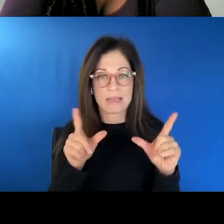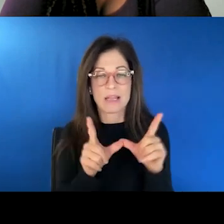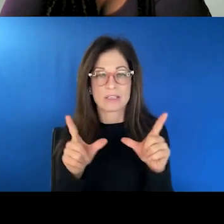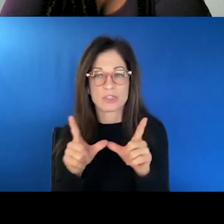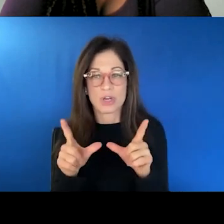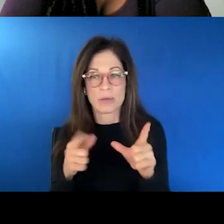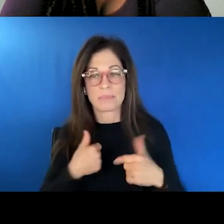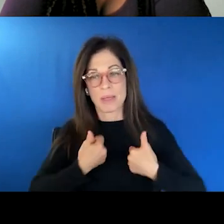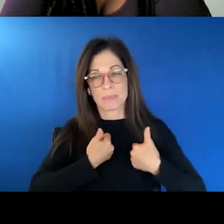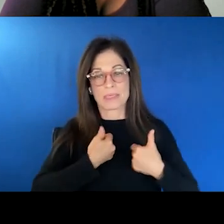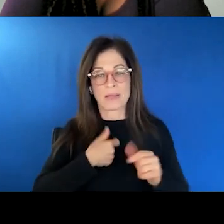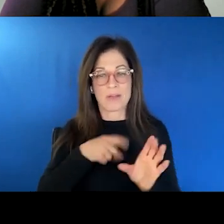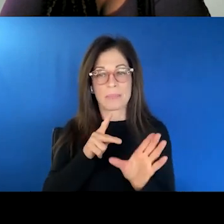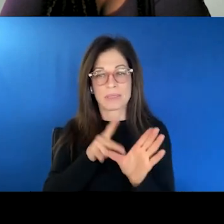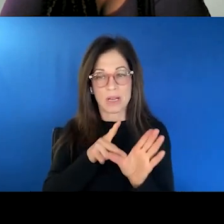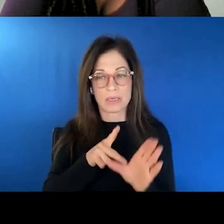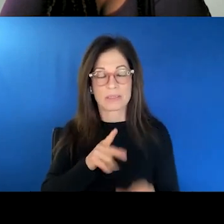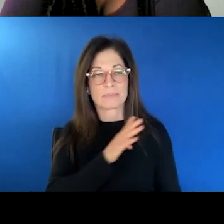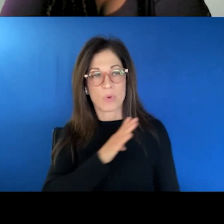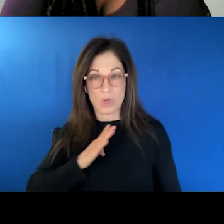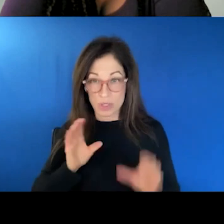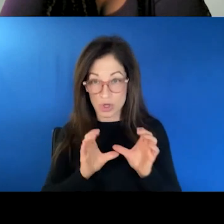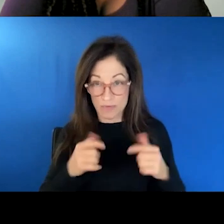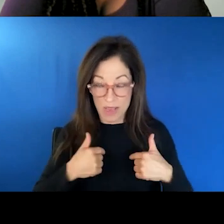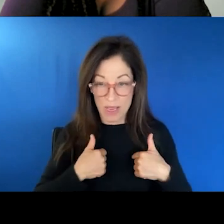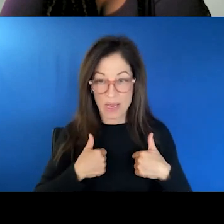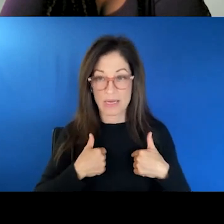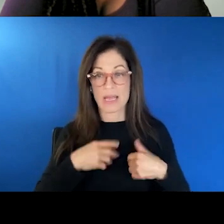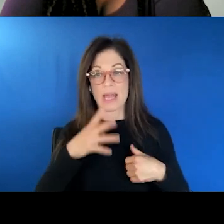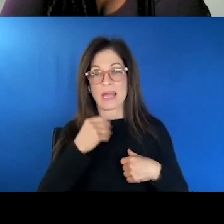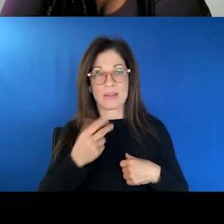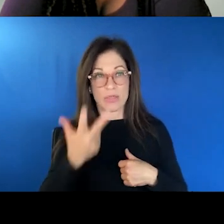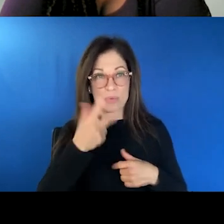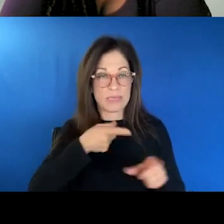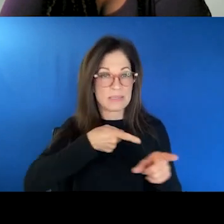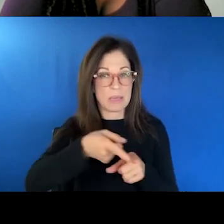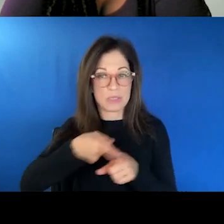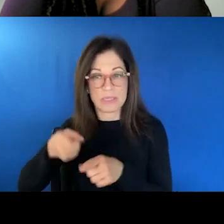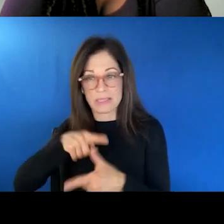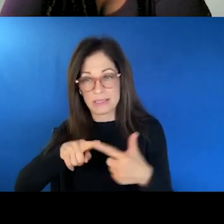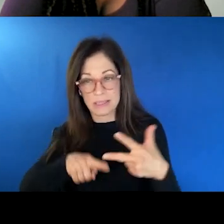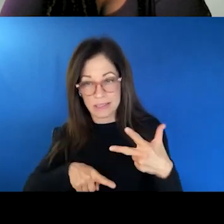PSYCHIATRIST AND BOARD CERTIFIED IN THREE SPECIALTIES. I HAVE